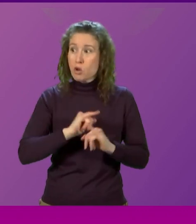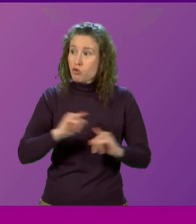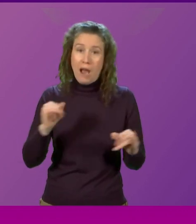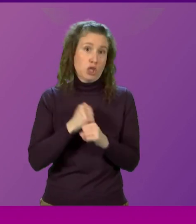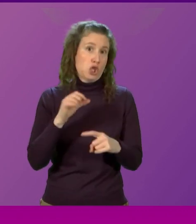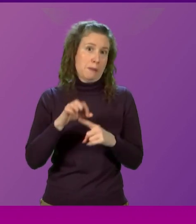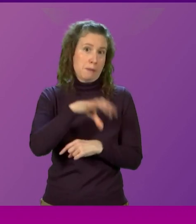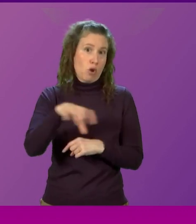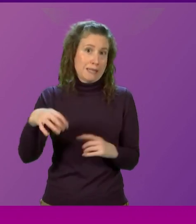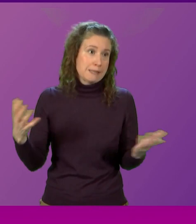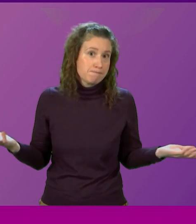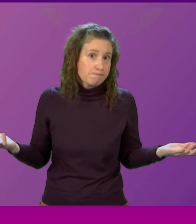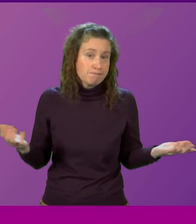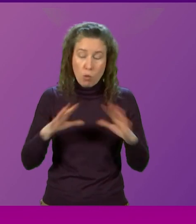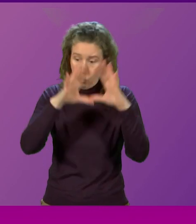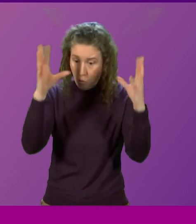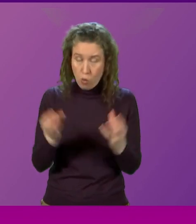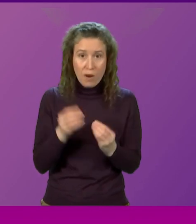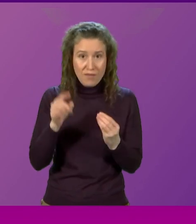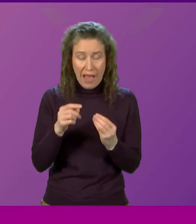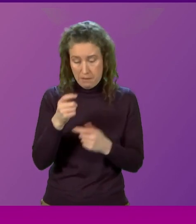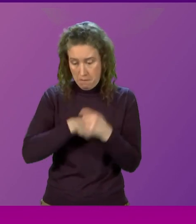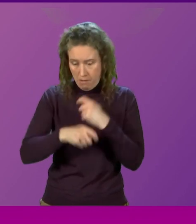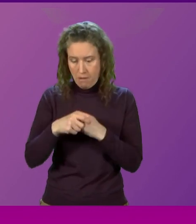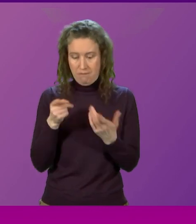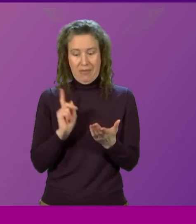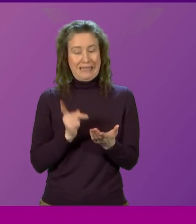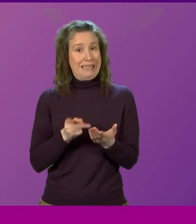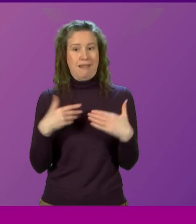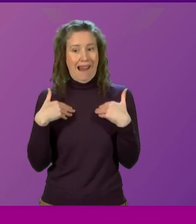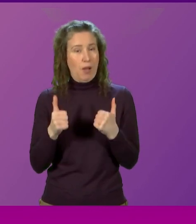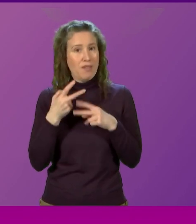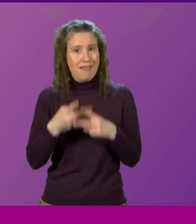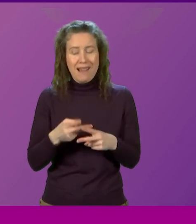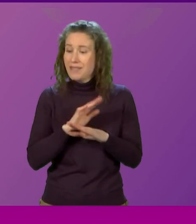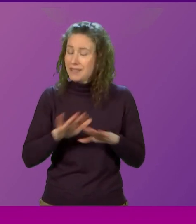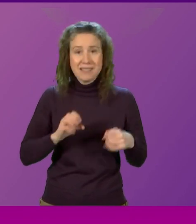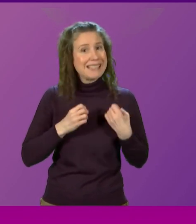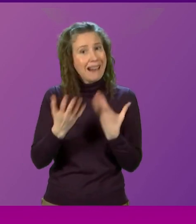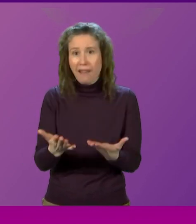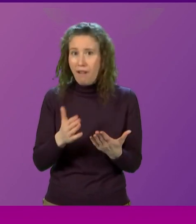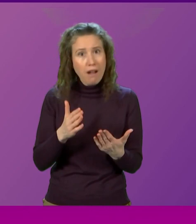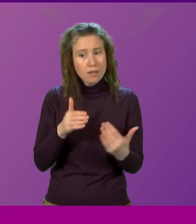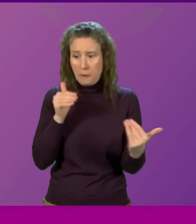at GP practices, all of which adds up to healthcare that does not deliver for patients.